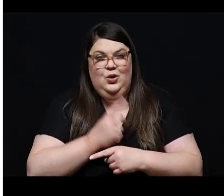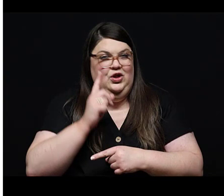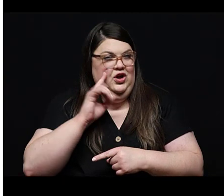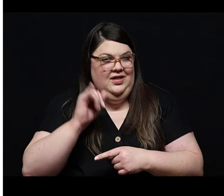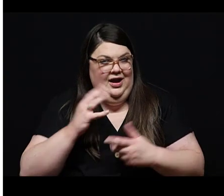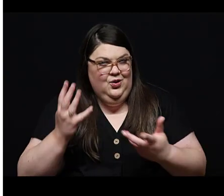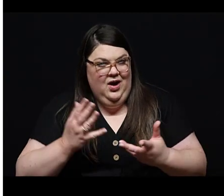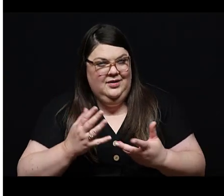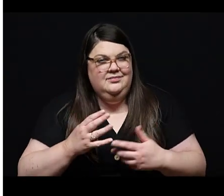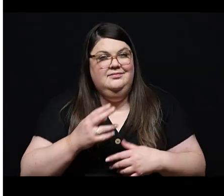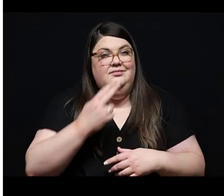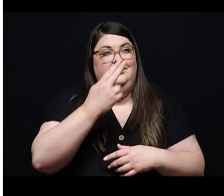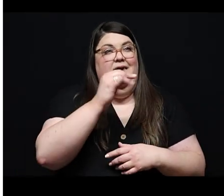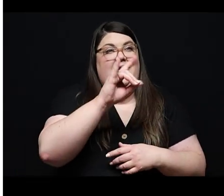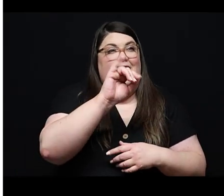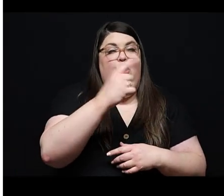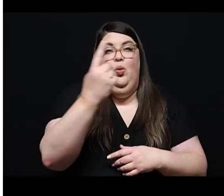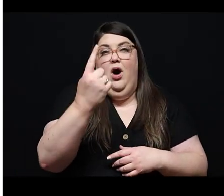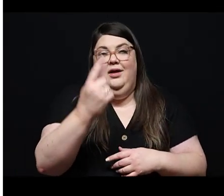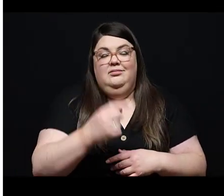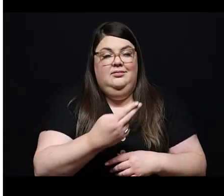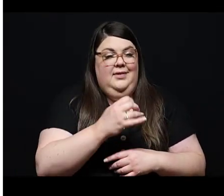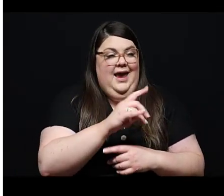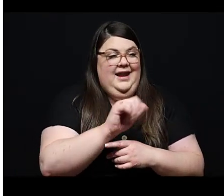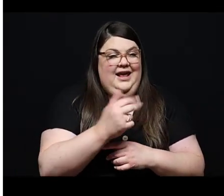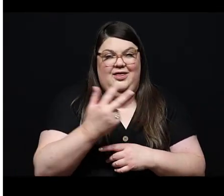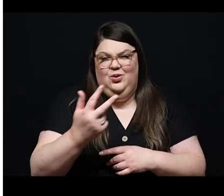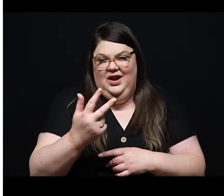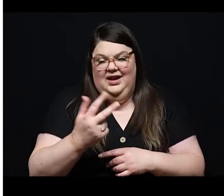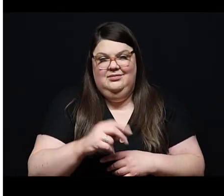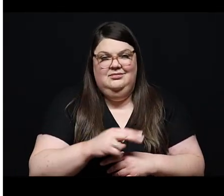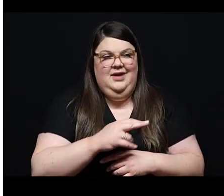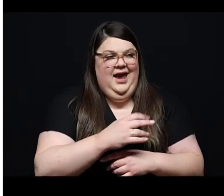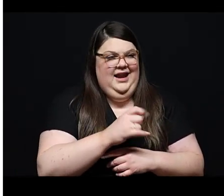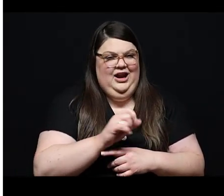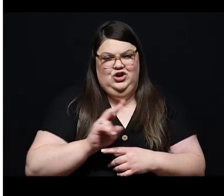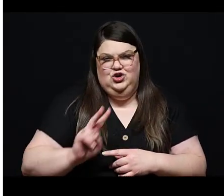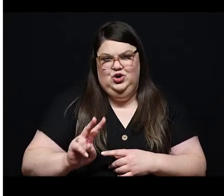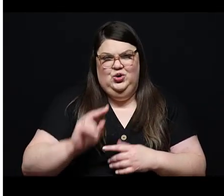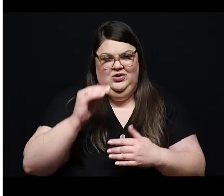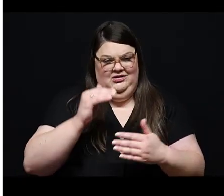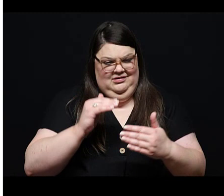Heading 1 ‐> Heading 3 ‐> Heading 2 ‐> Heading 4.